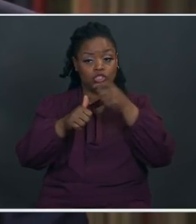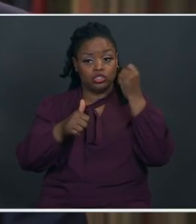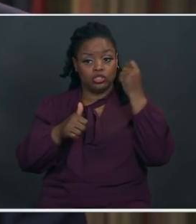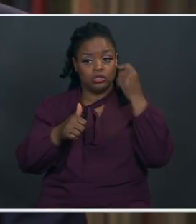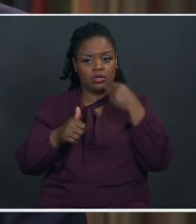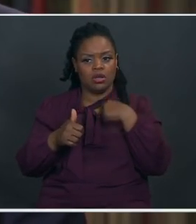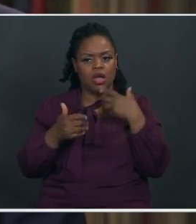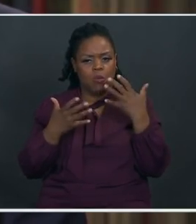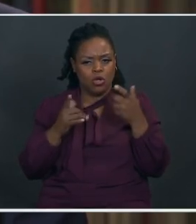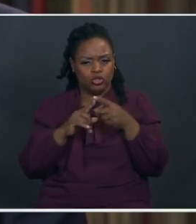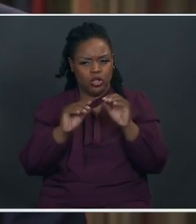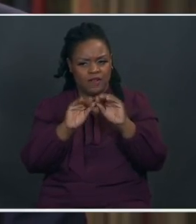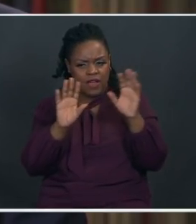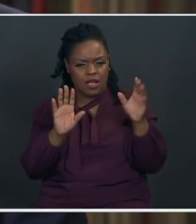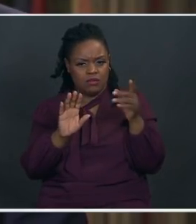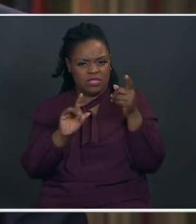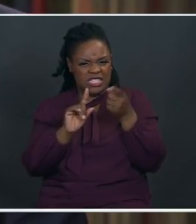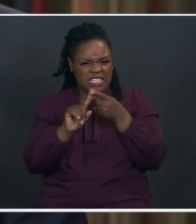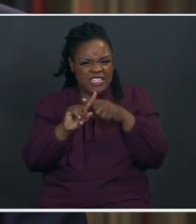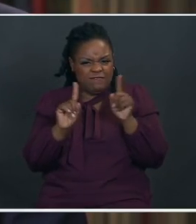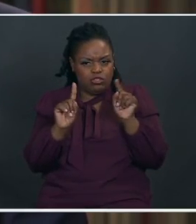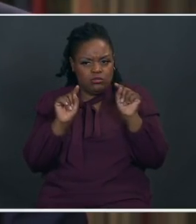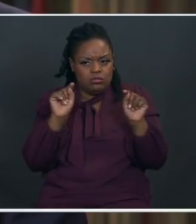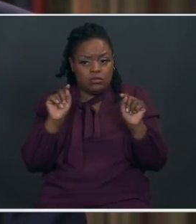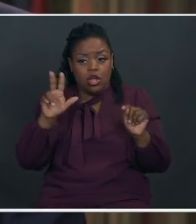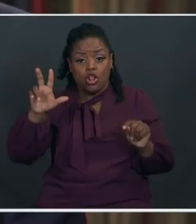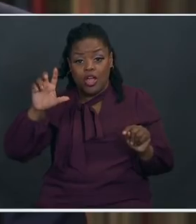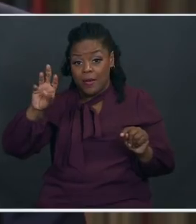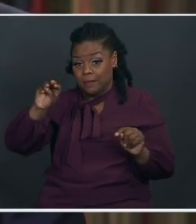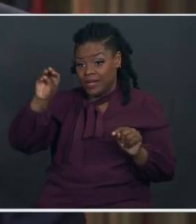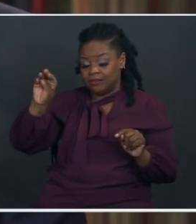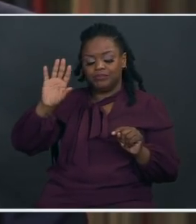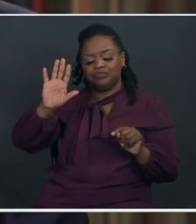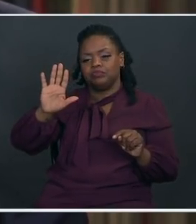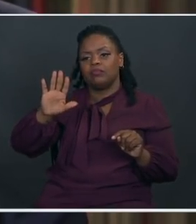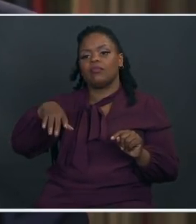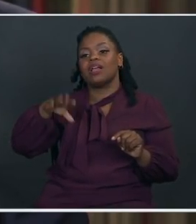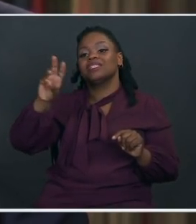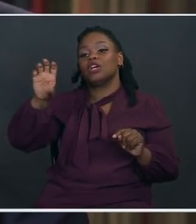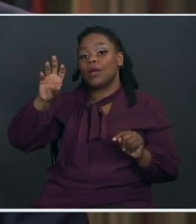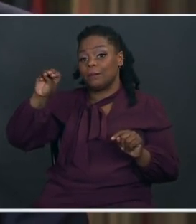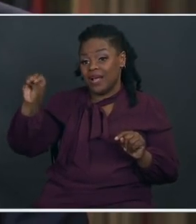between 300 million or 600 million vaccines being produced